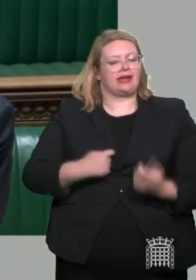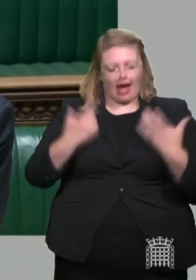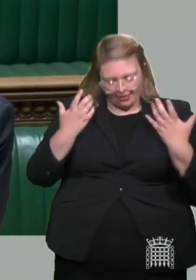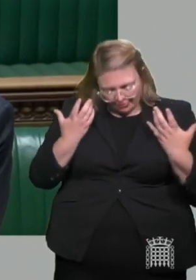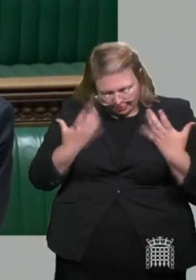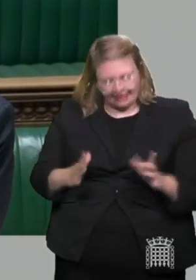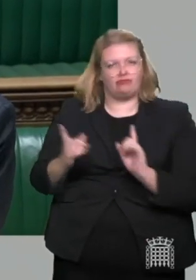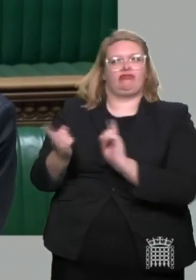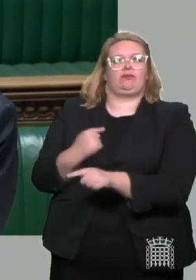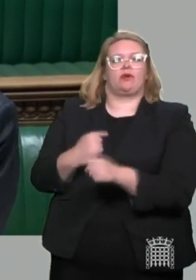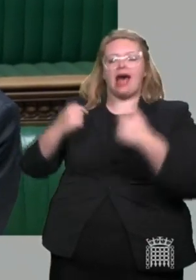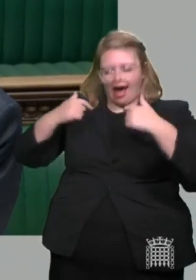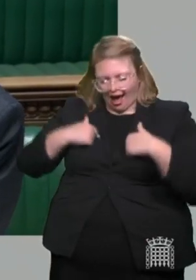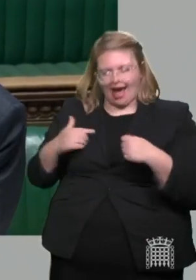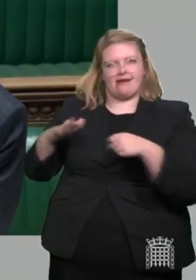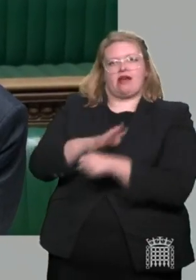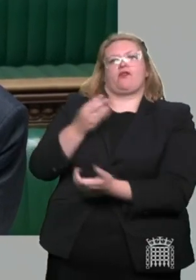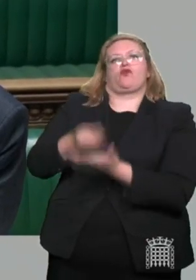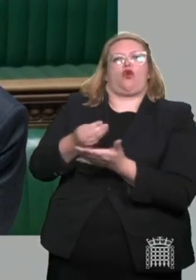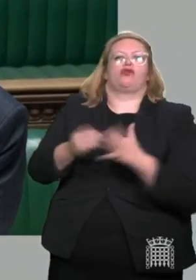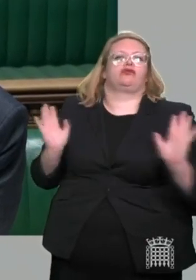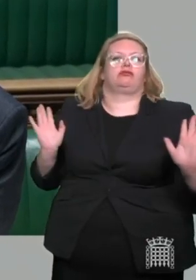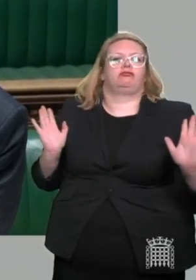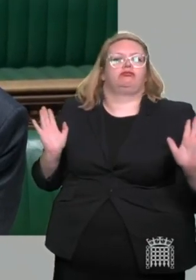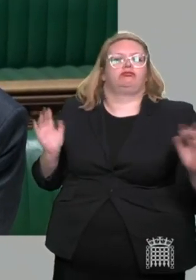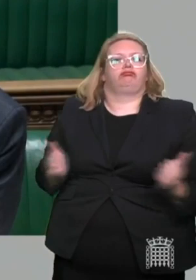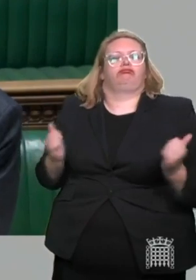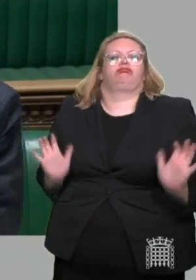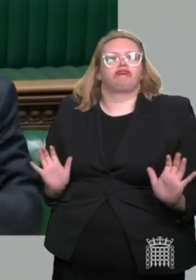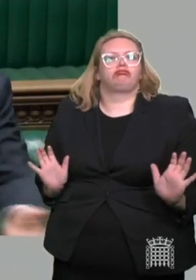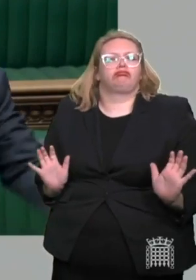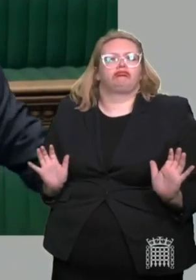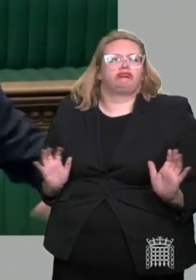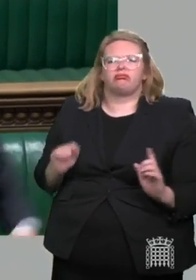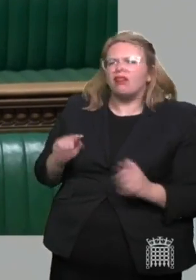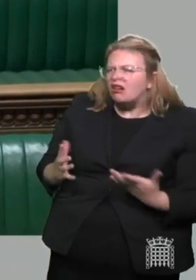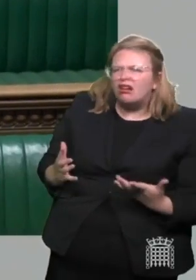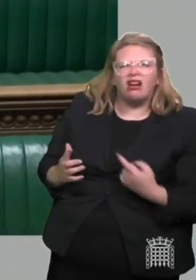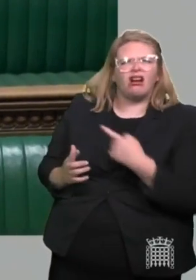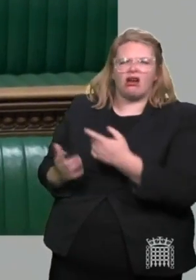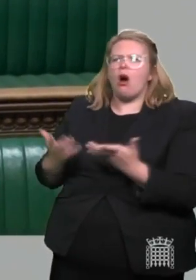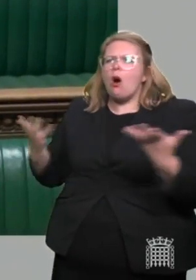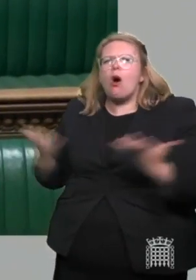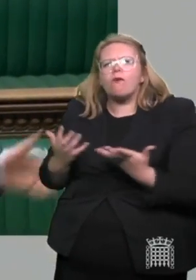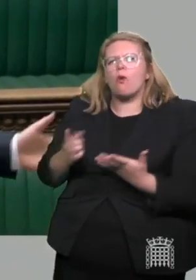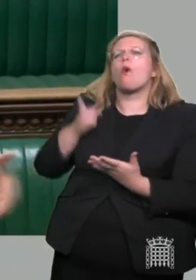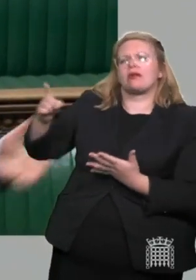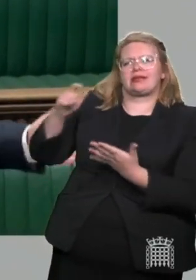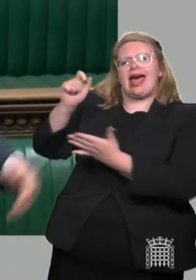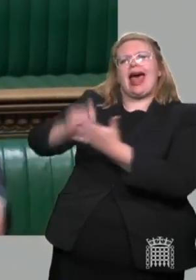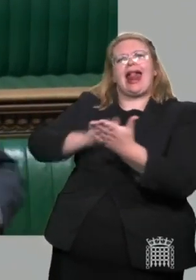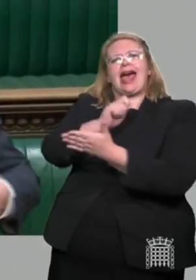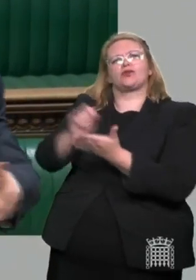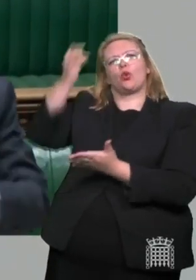the costs. Of course, the Electoral Commission is investigating this, and I can tell him that have I